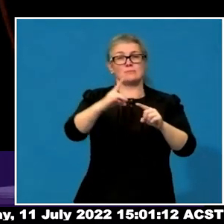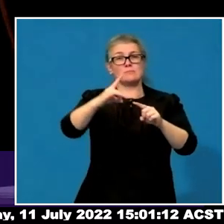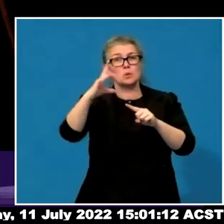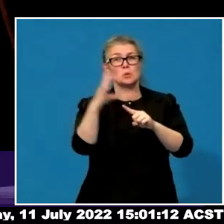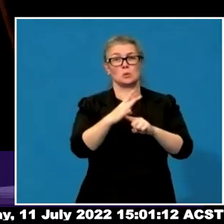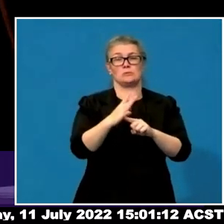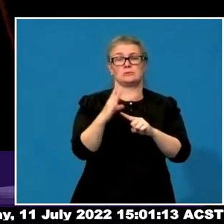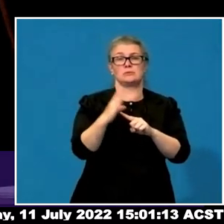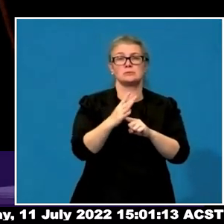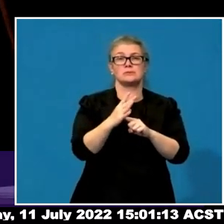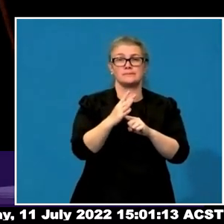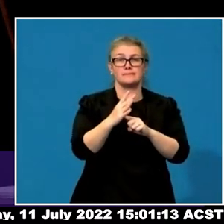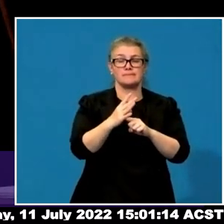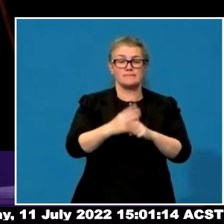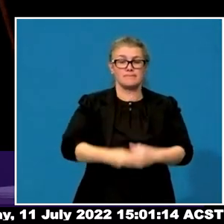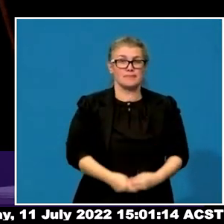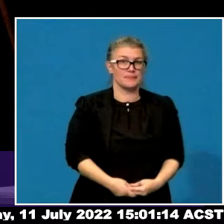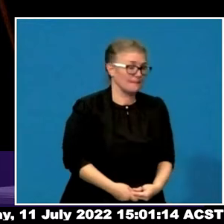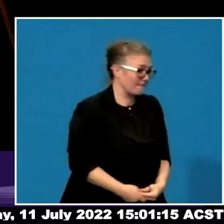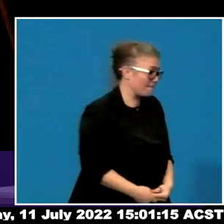people. COMMISSIONER McEWIN: Thank you.